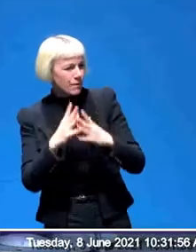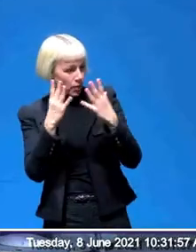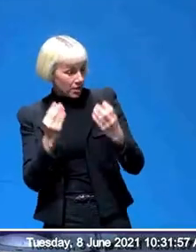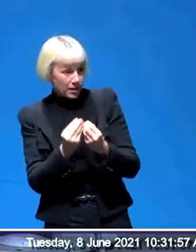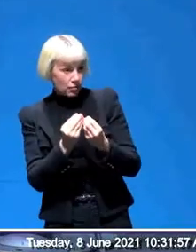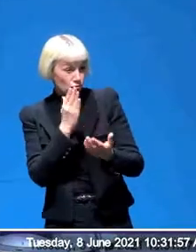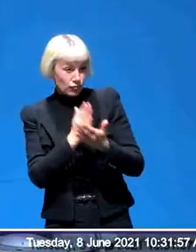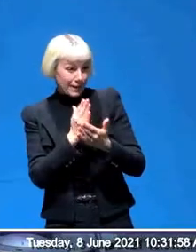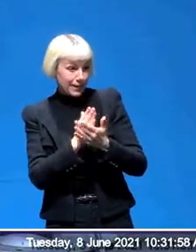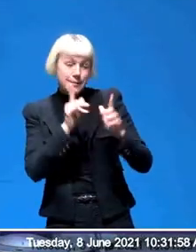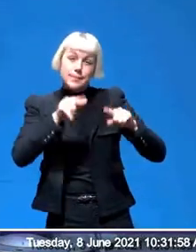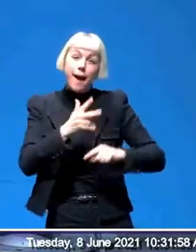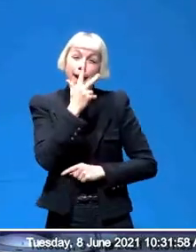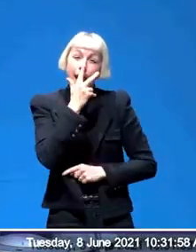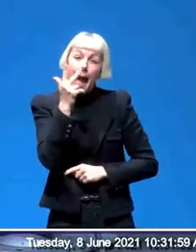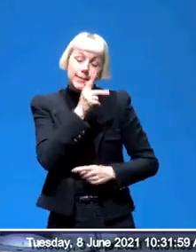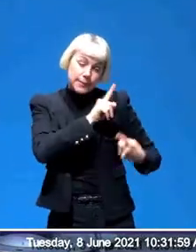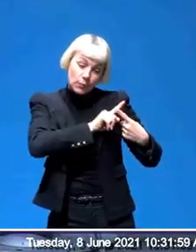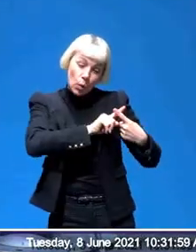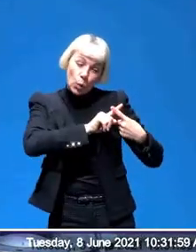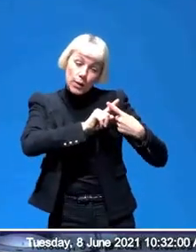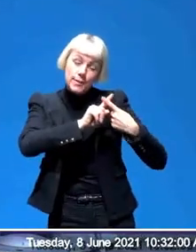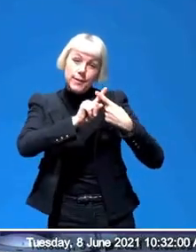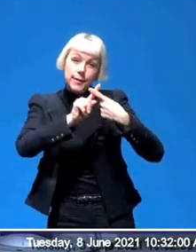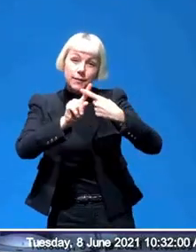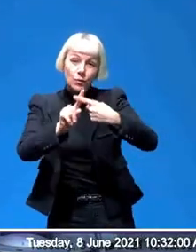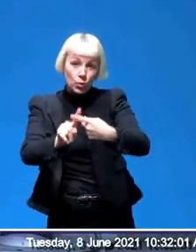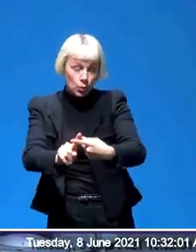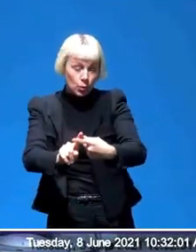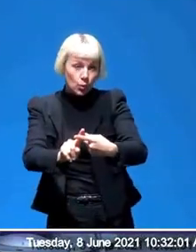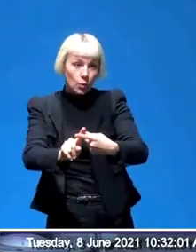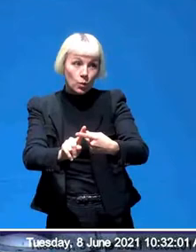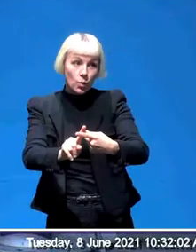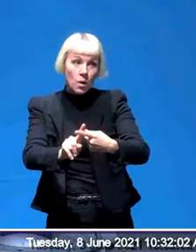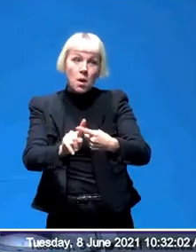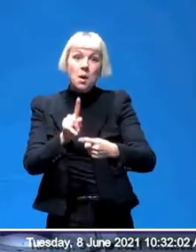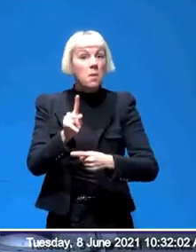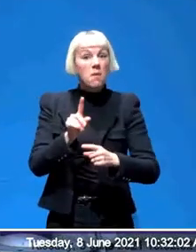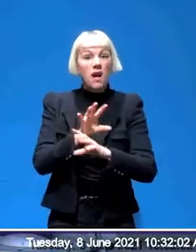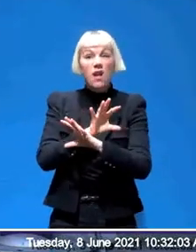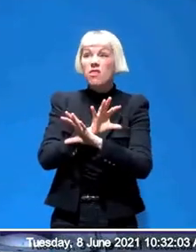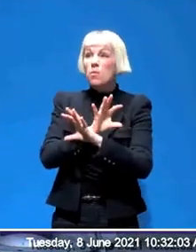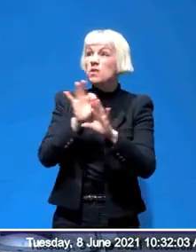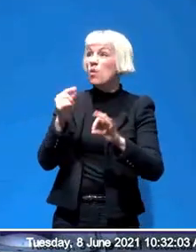when he was 18, to become an adult, that no one gave any direct thought to what